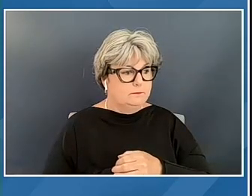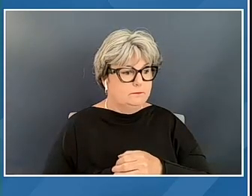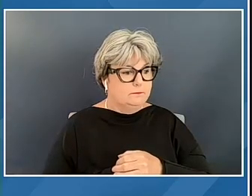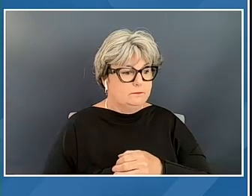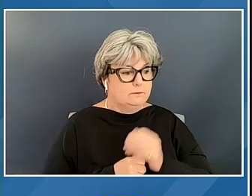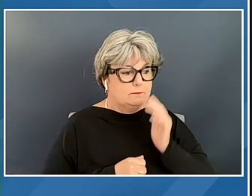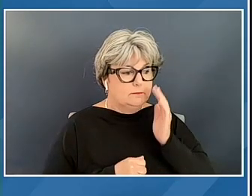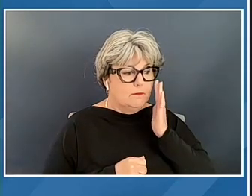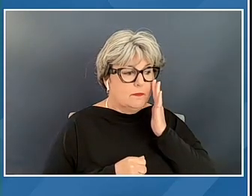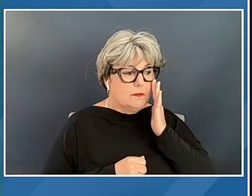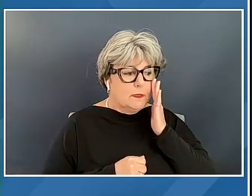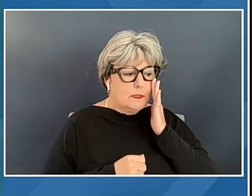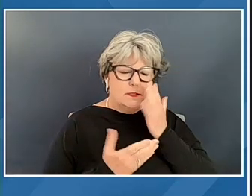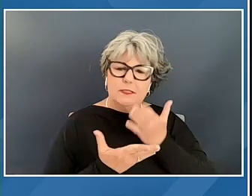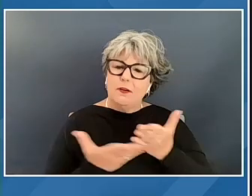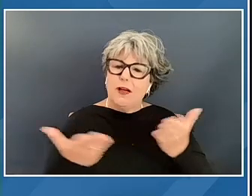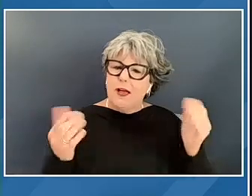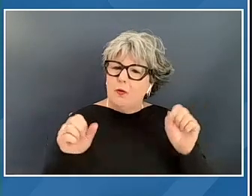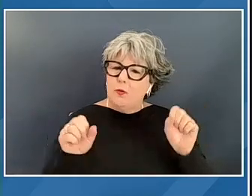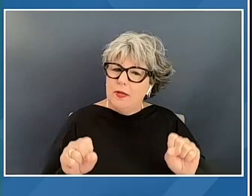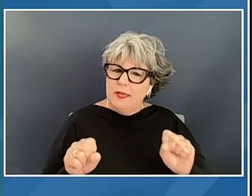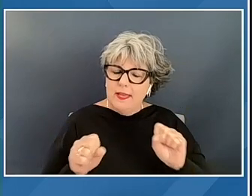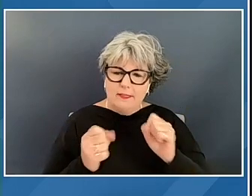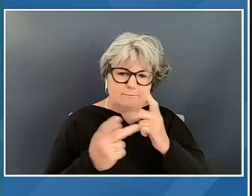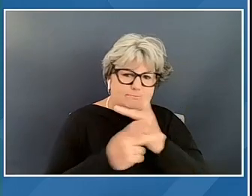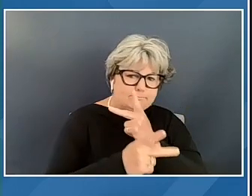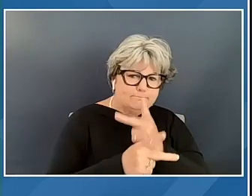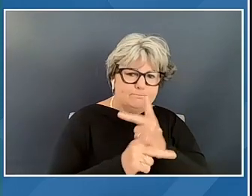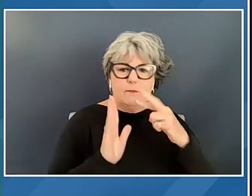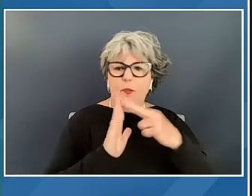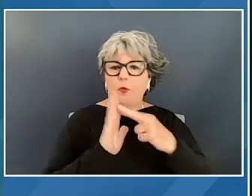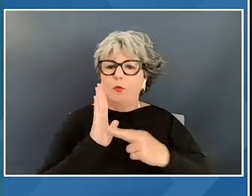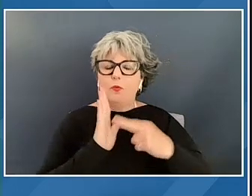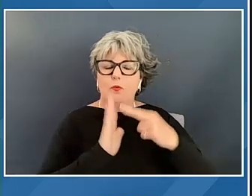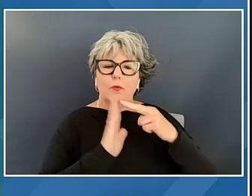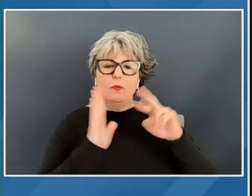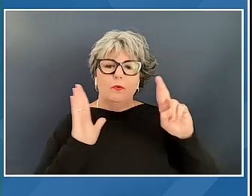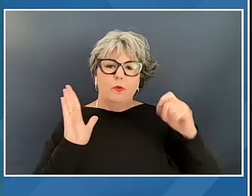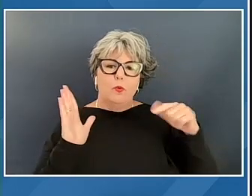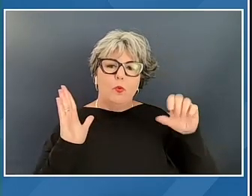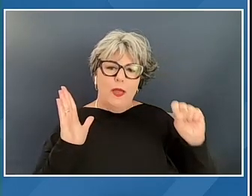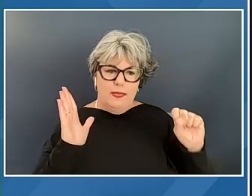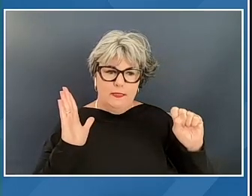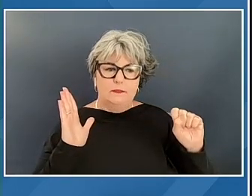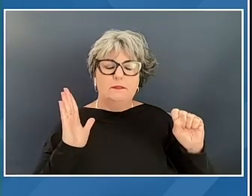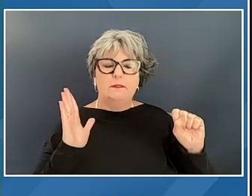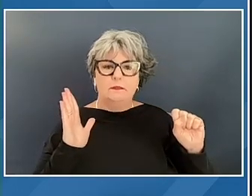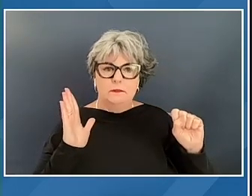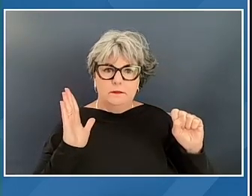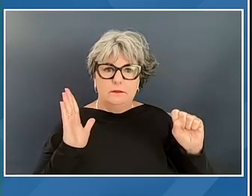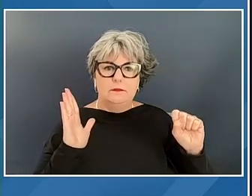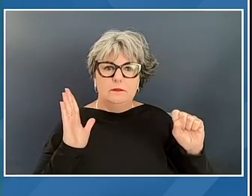which we can formulate regulations to- that are in the best interest of our